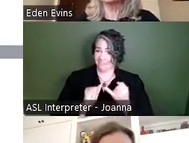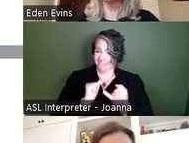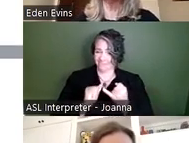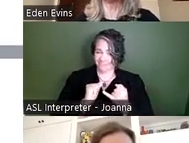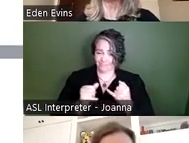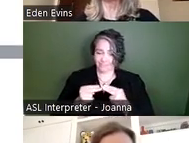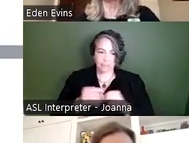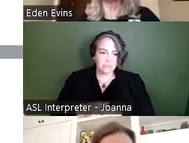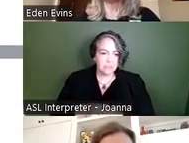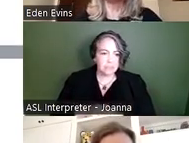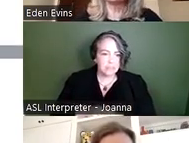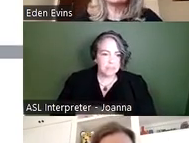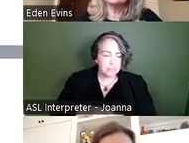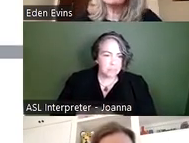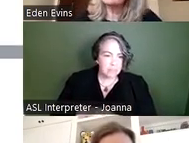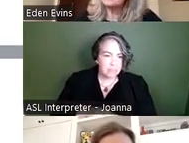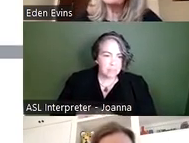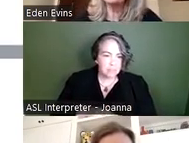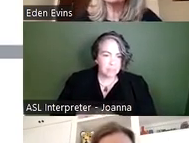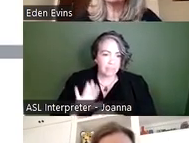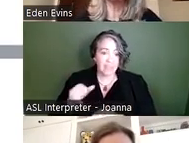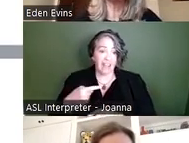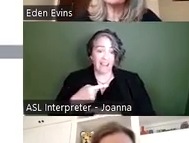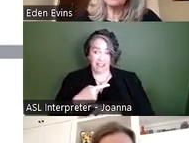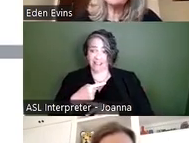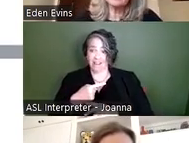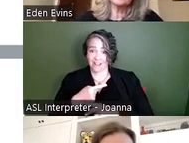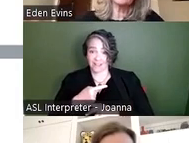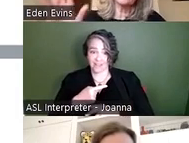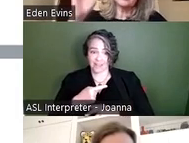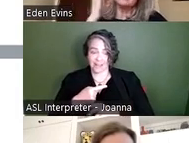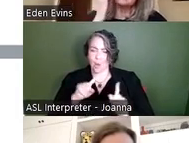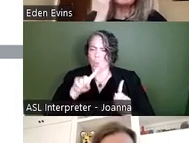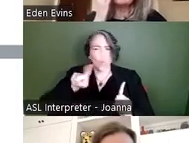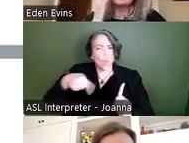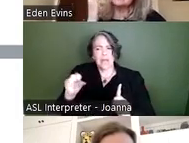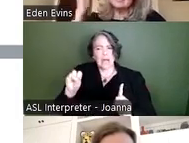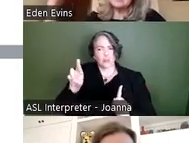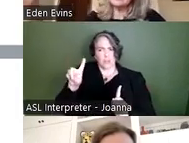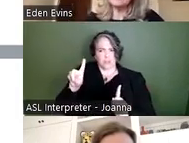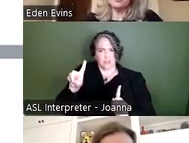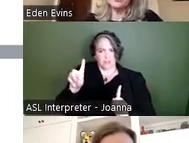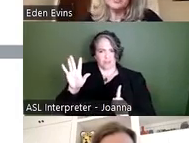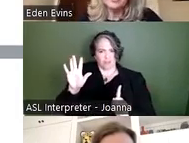Here is a study, and this is not a substance. This is only substance use. And this is in animals.